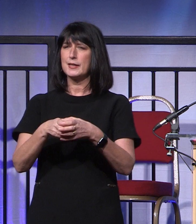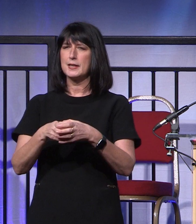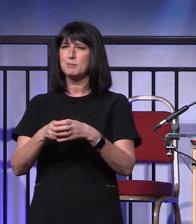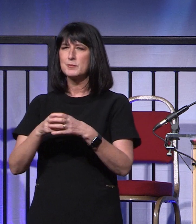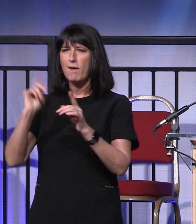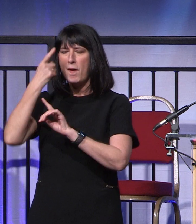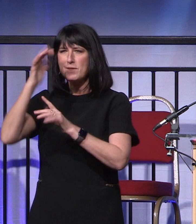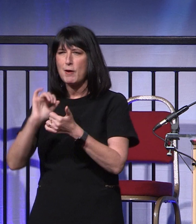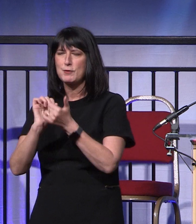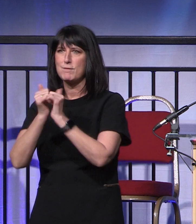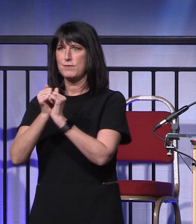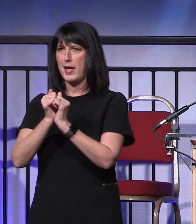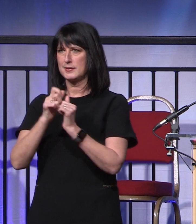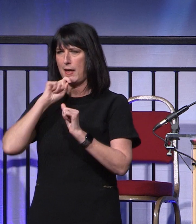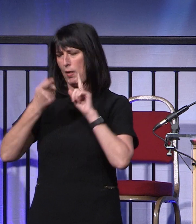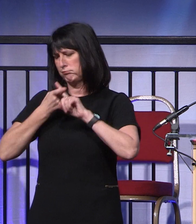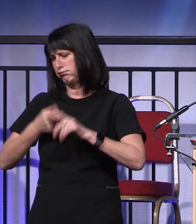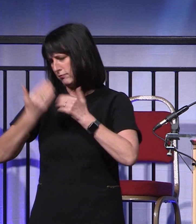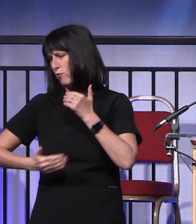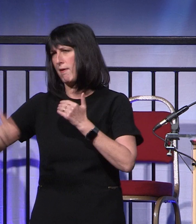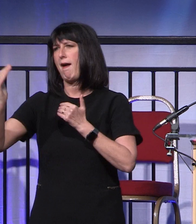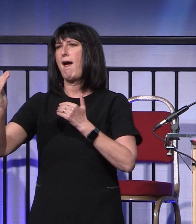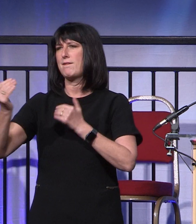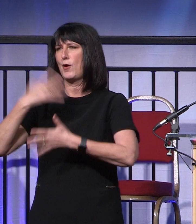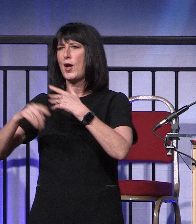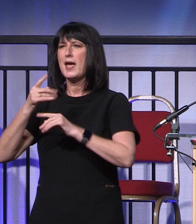in a student society or led a volunteering project that you were